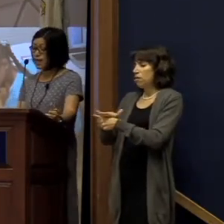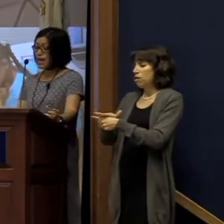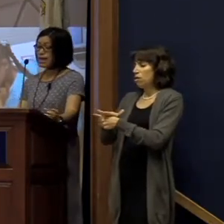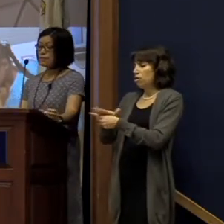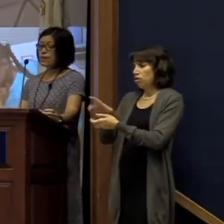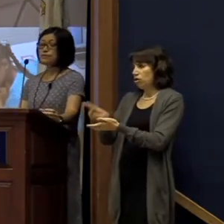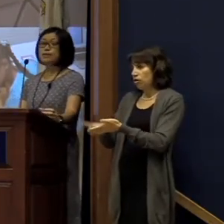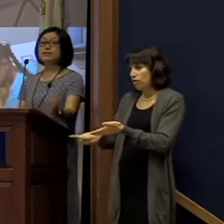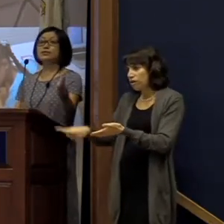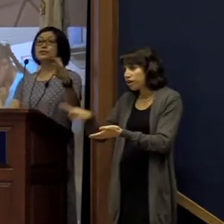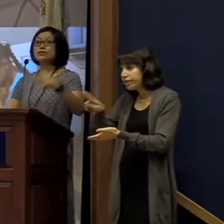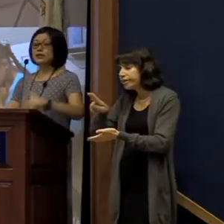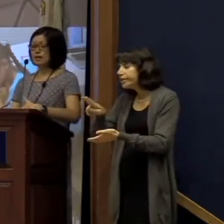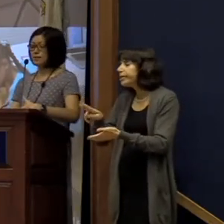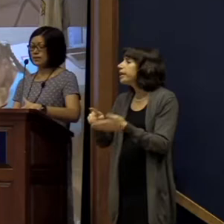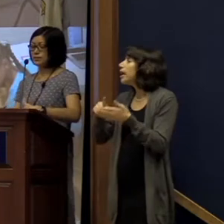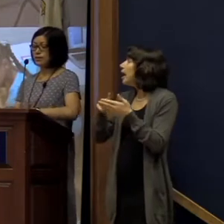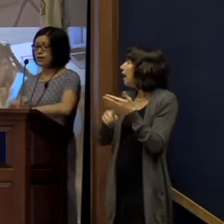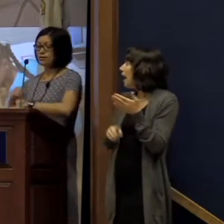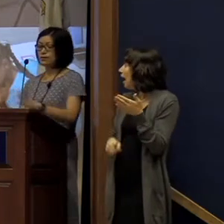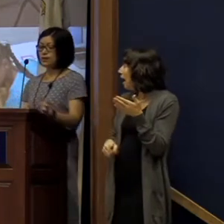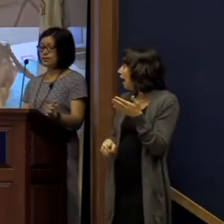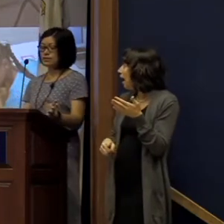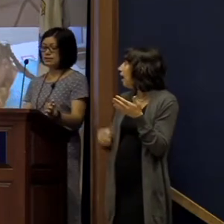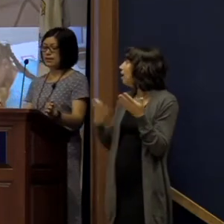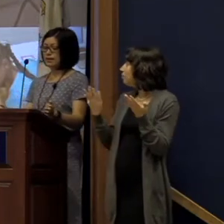What to better secure the cardboards when the hot glue gun was just not cutting it.